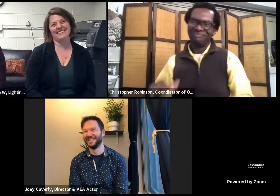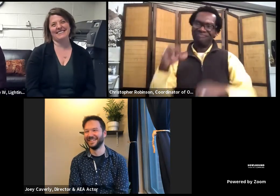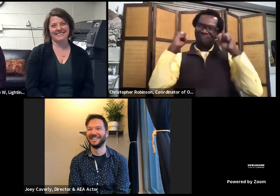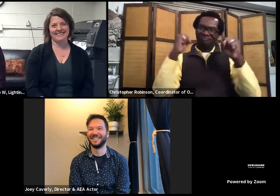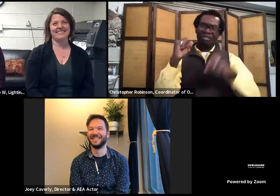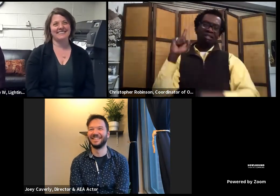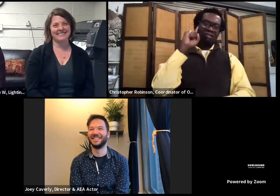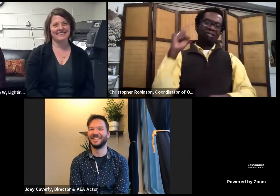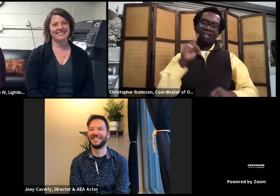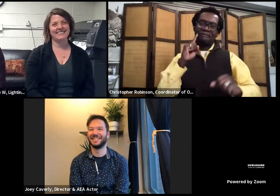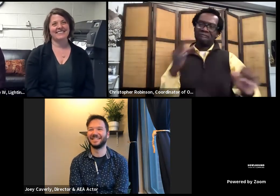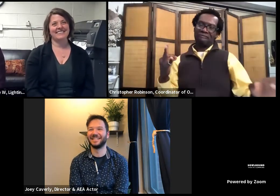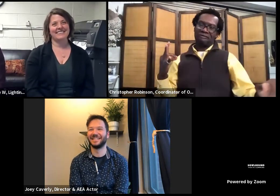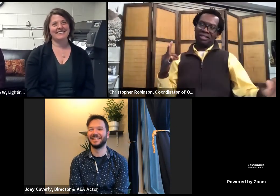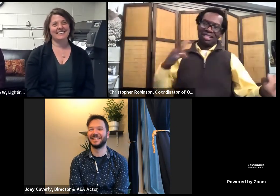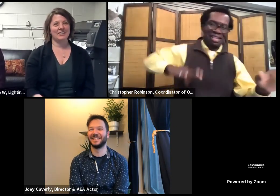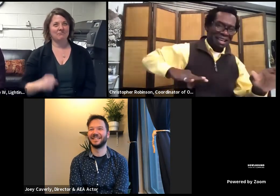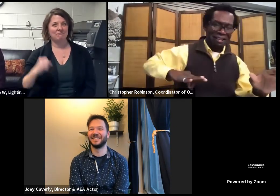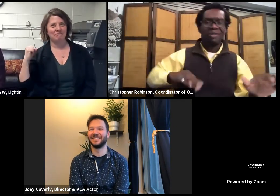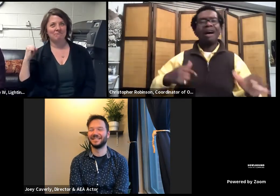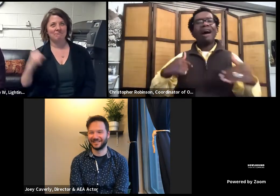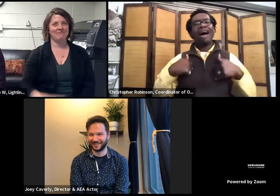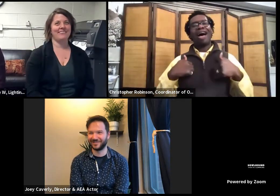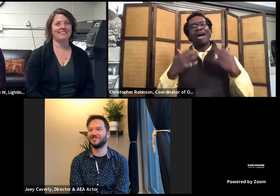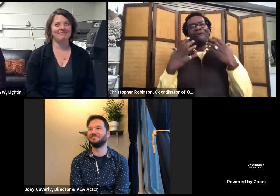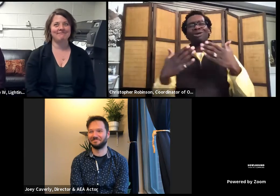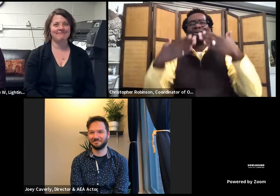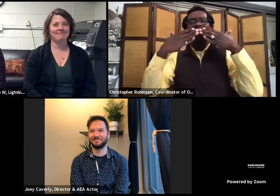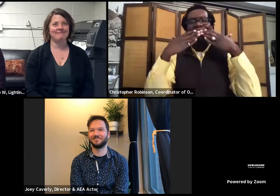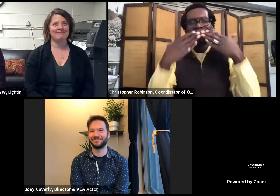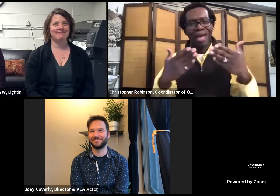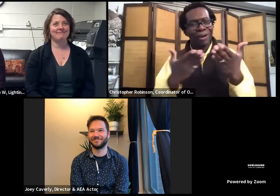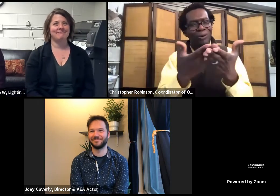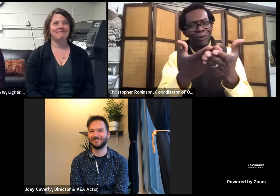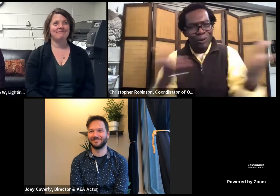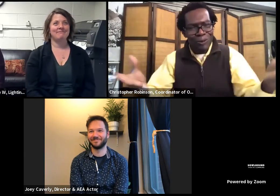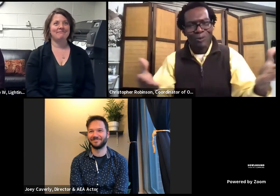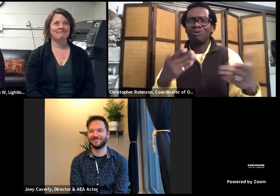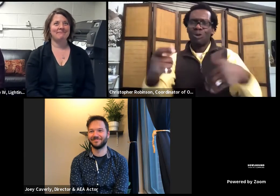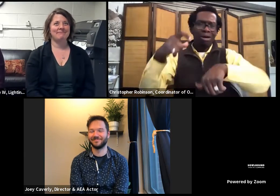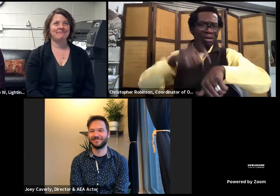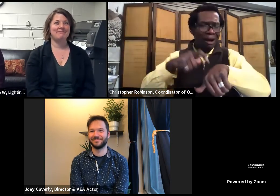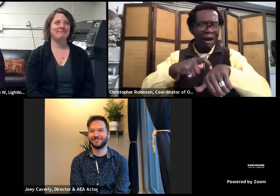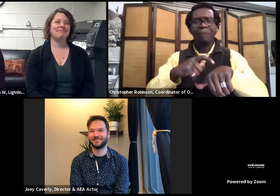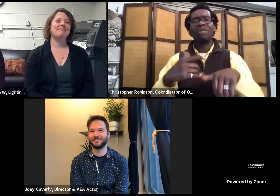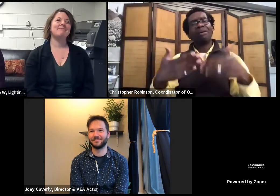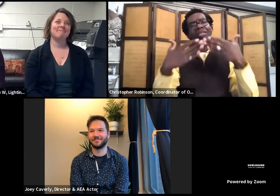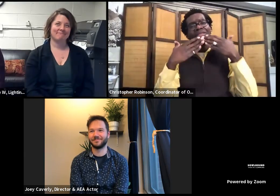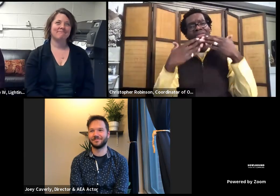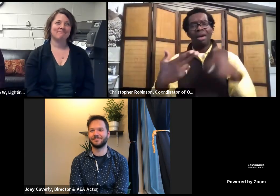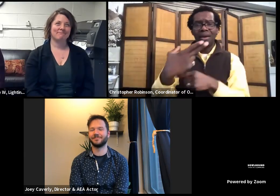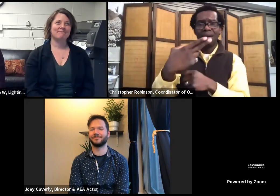so using that budget for that. So there's a deaf gain to be had there. So I wanted to thank you all for your time.